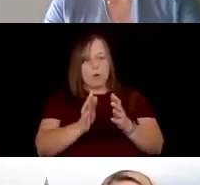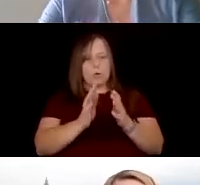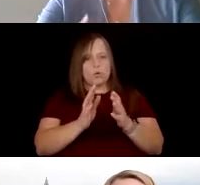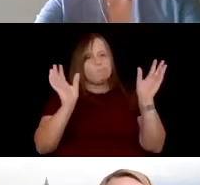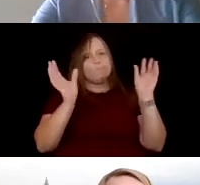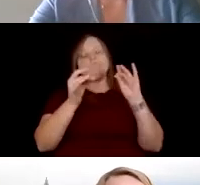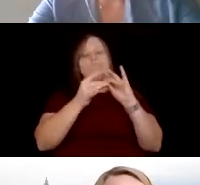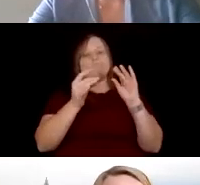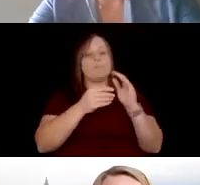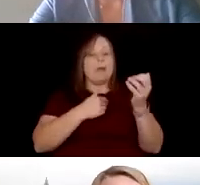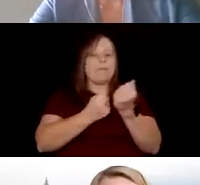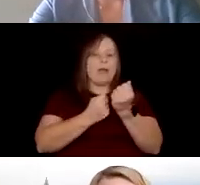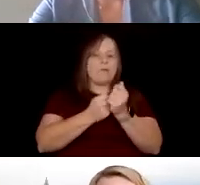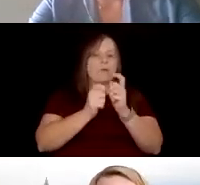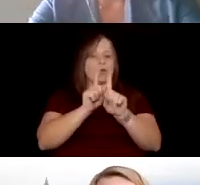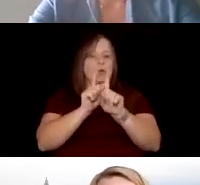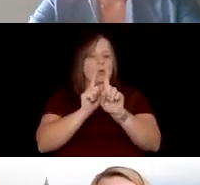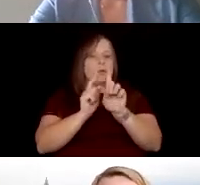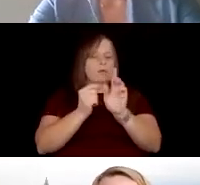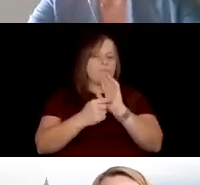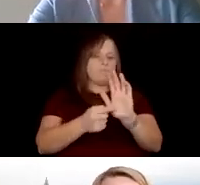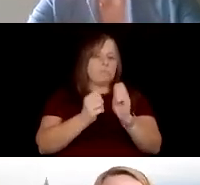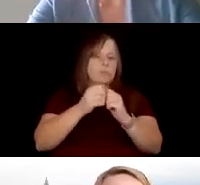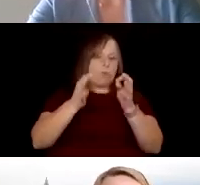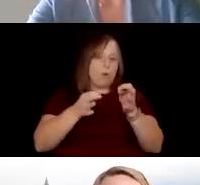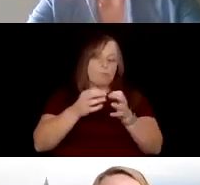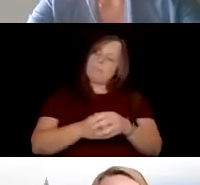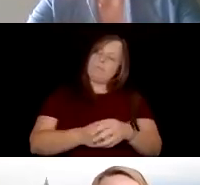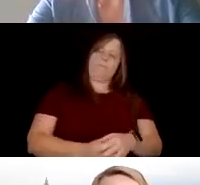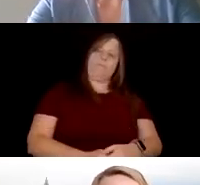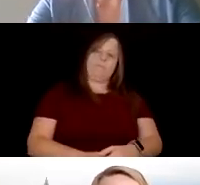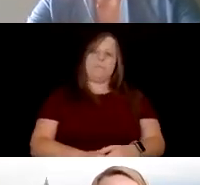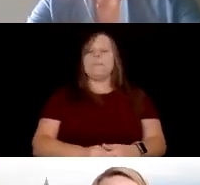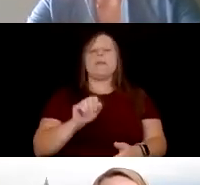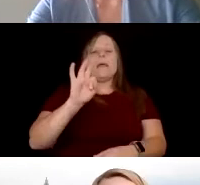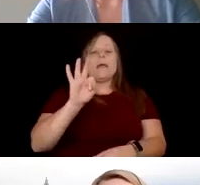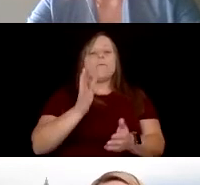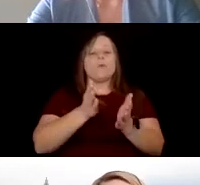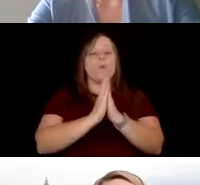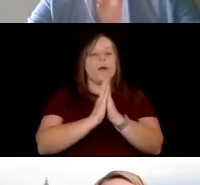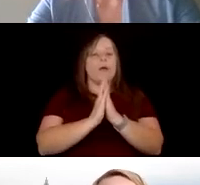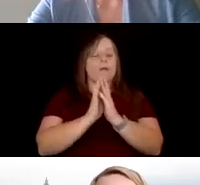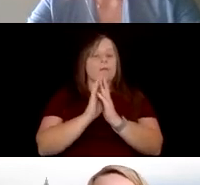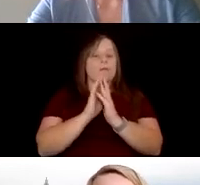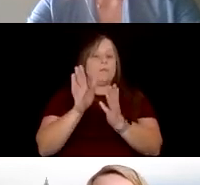You could have an advocate or an attorney to represent you in front of the board. If you request a personal appearance hearing first,